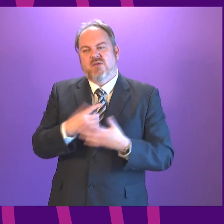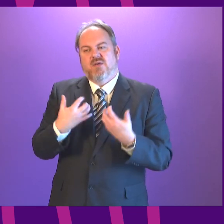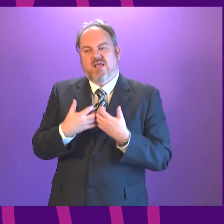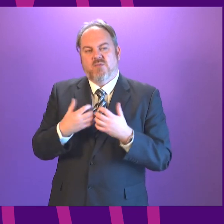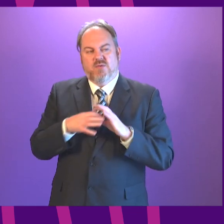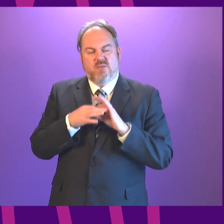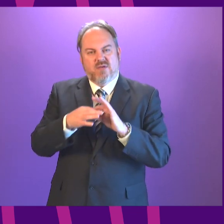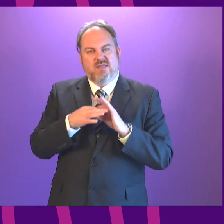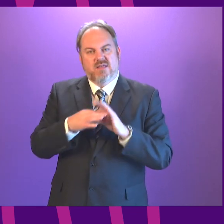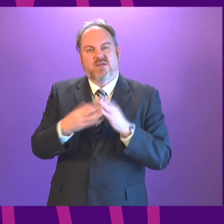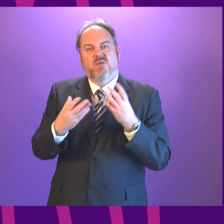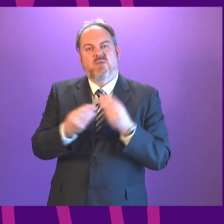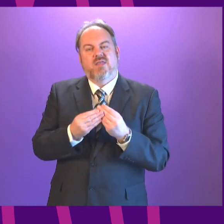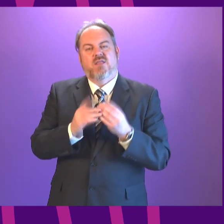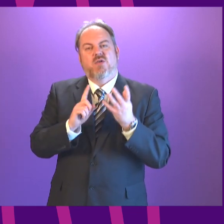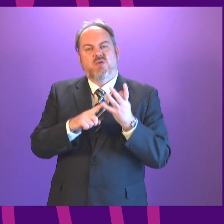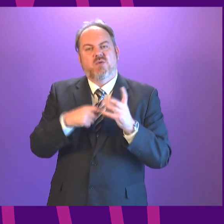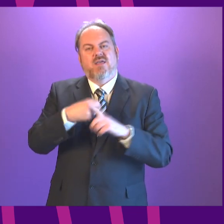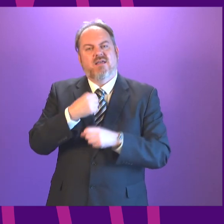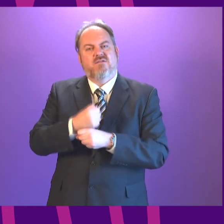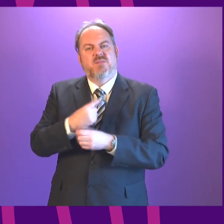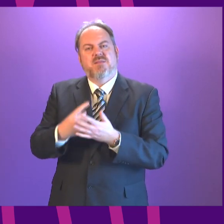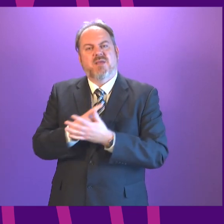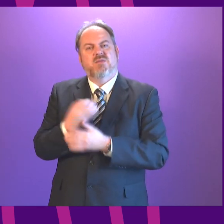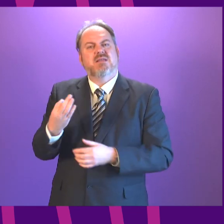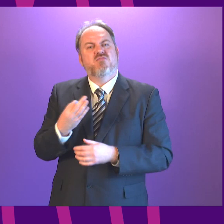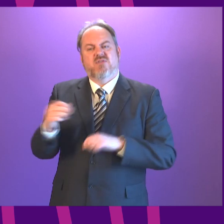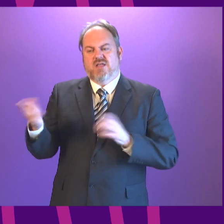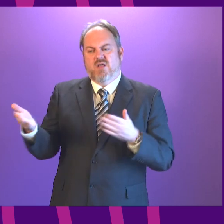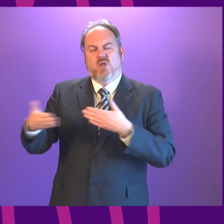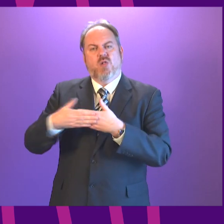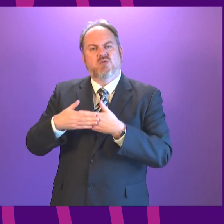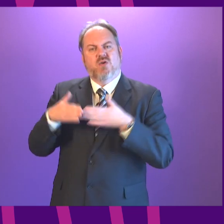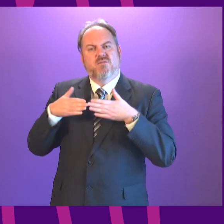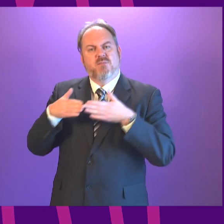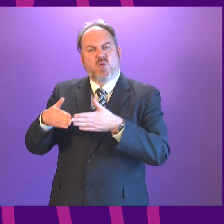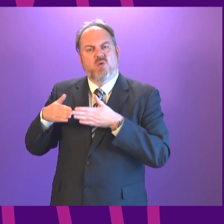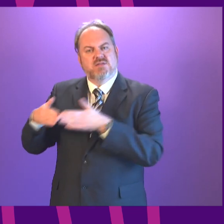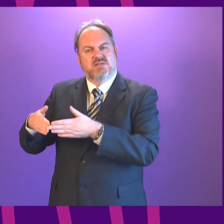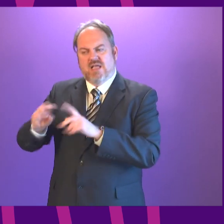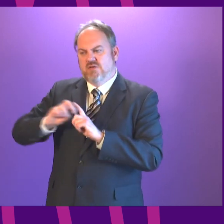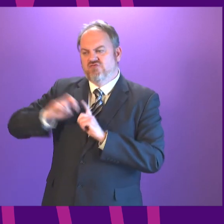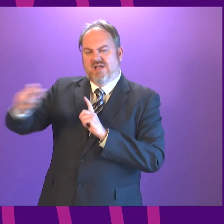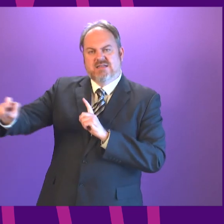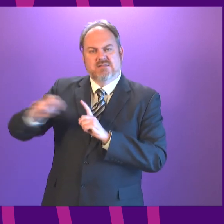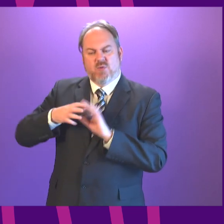regarding temporary closure of our major ports and transport links? Will the First Minister